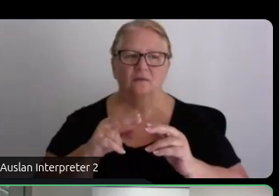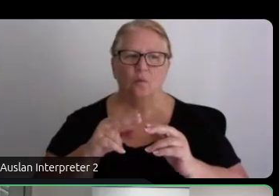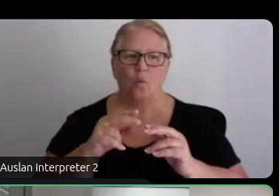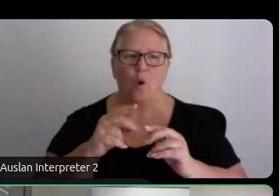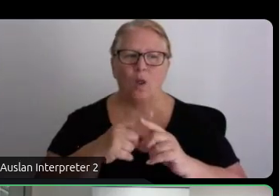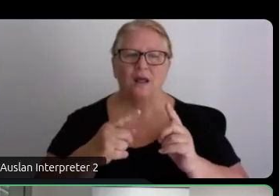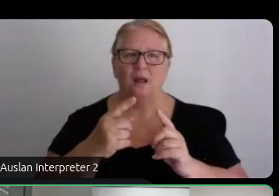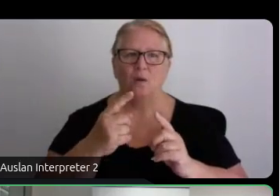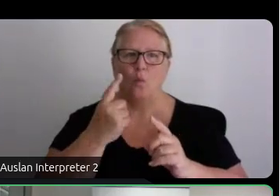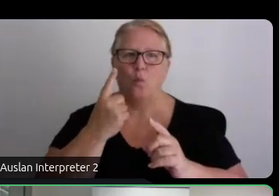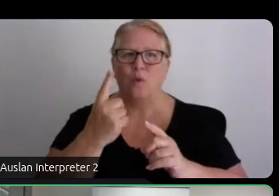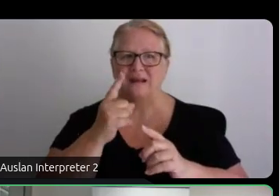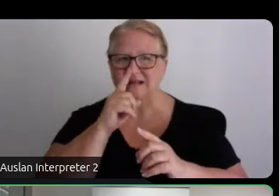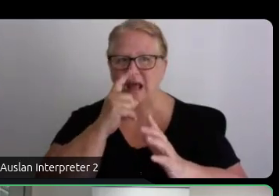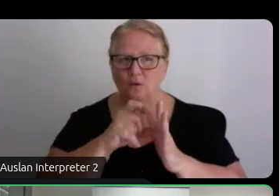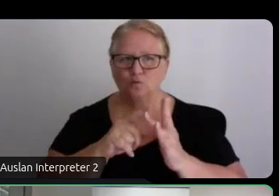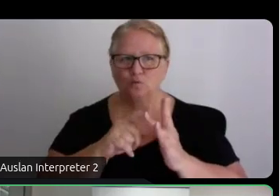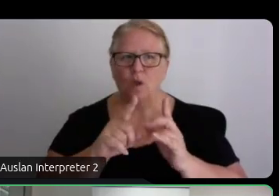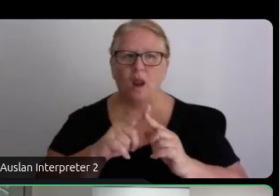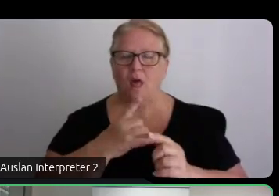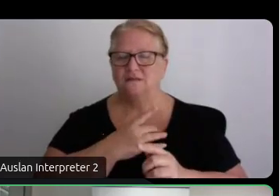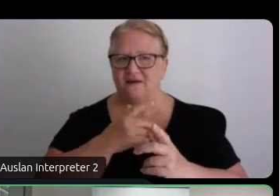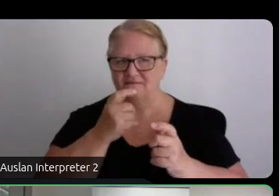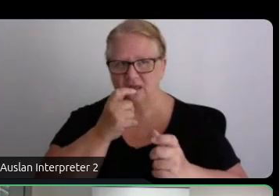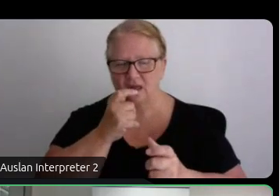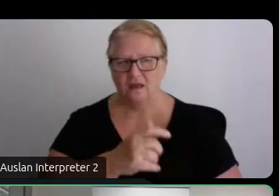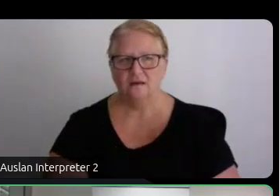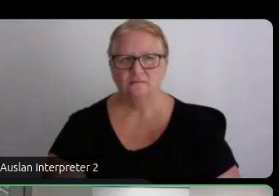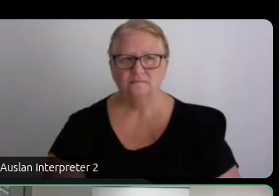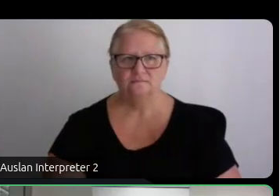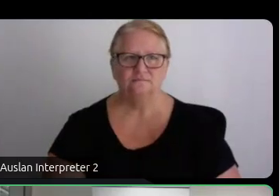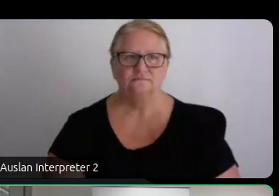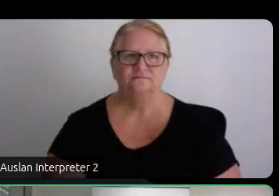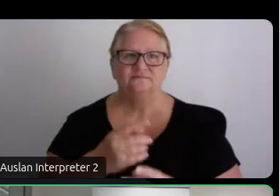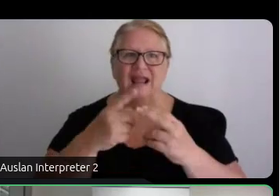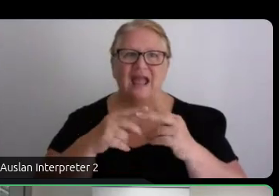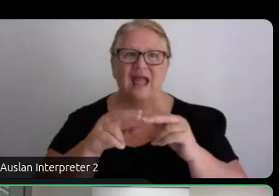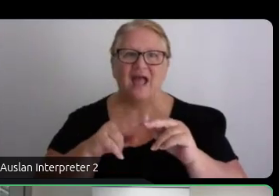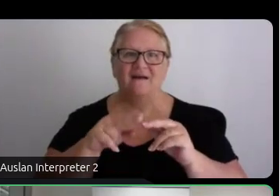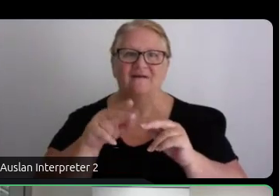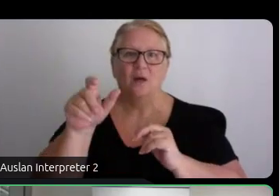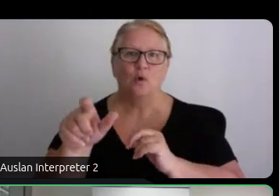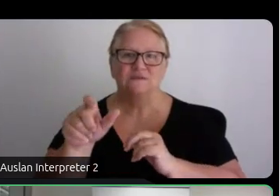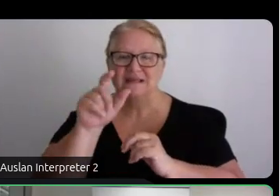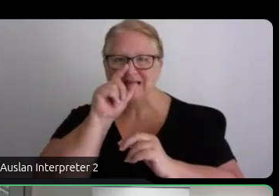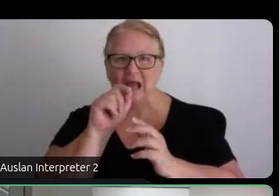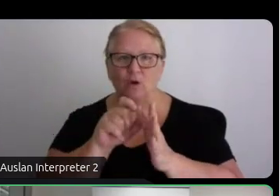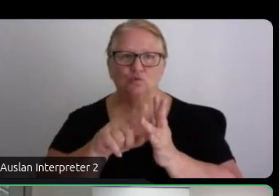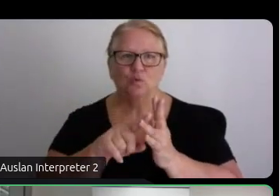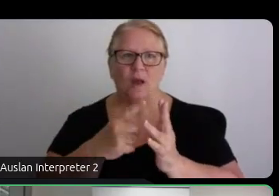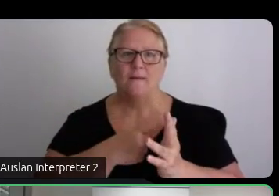we're looking at like self-care for example um if a person can do uh personal hygiene